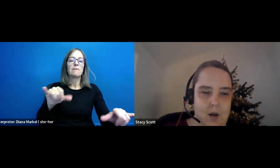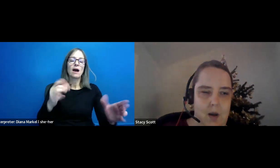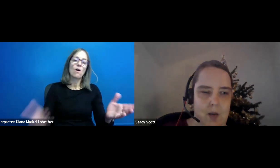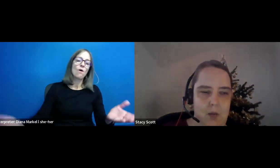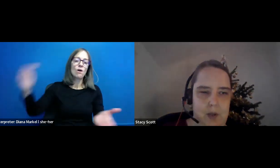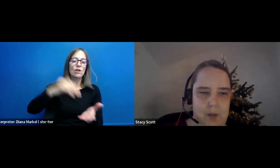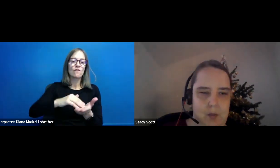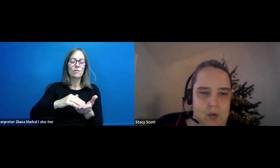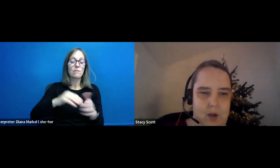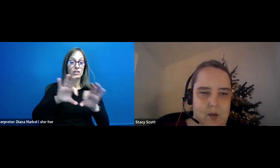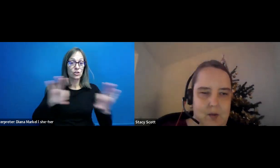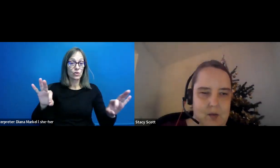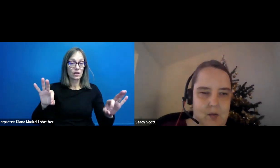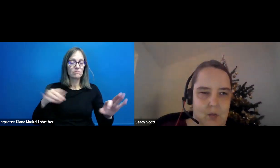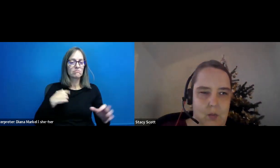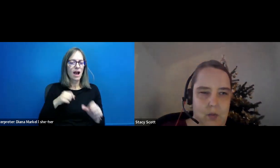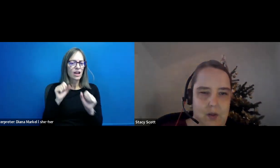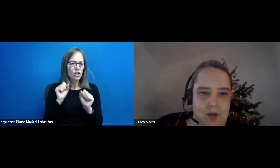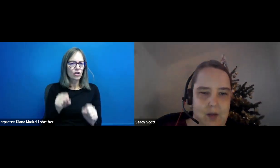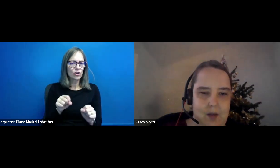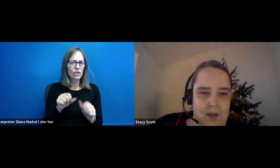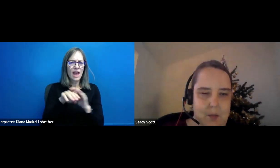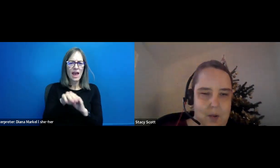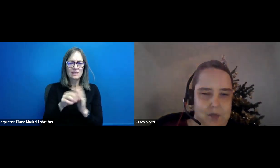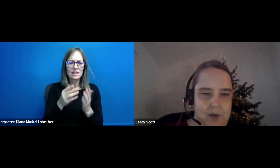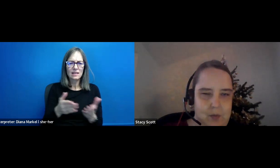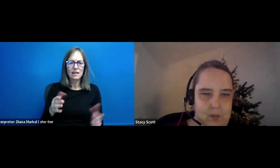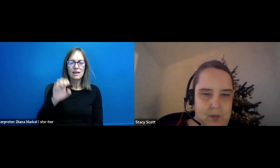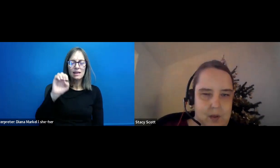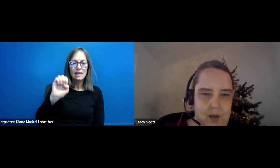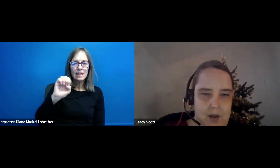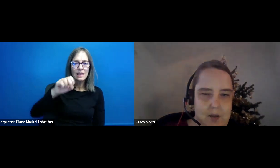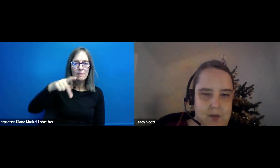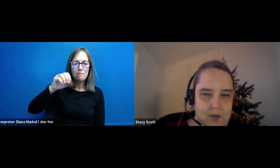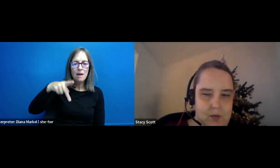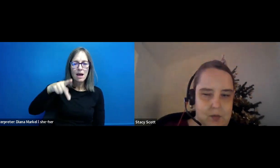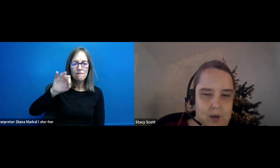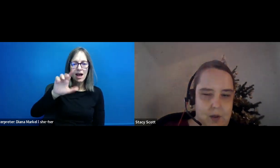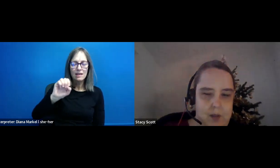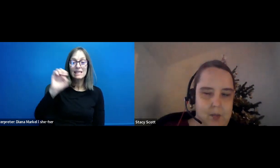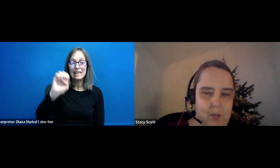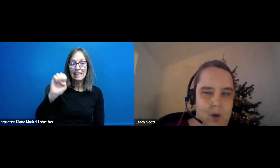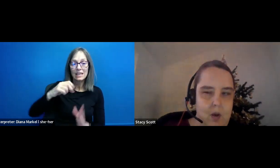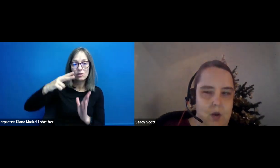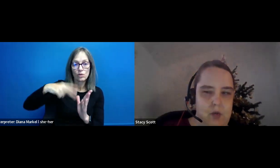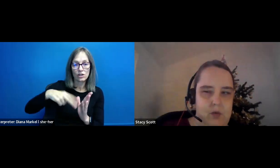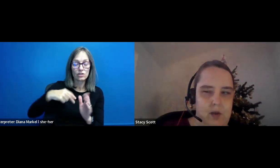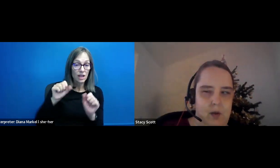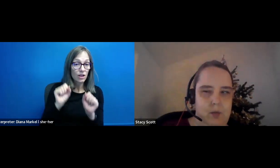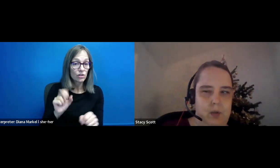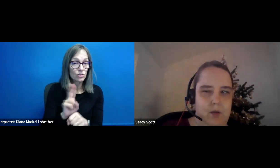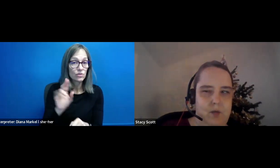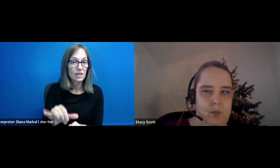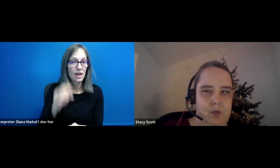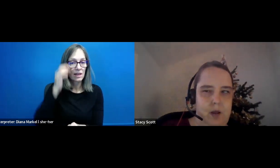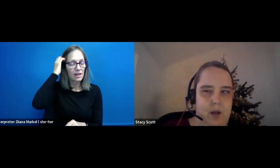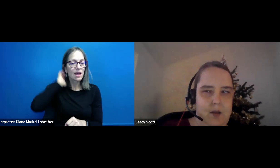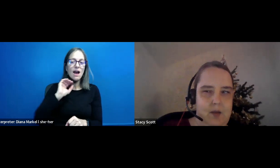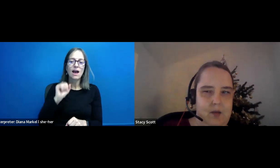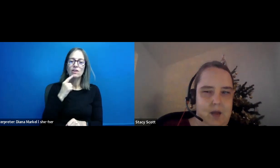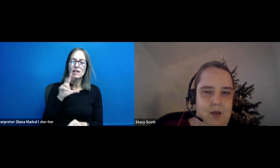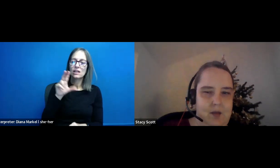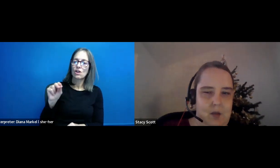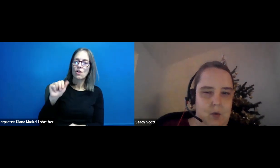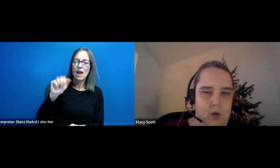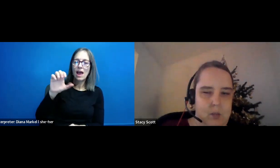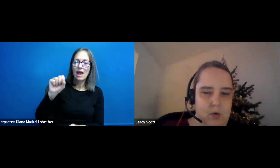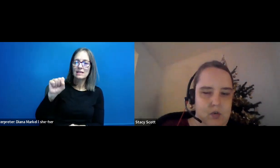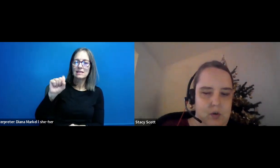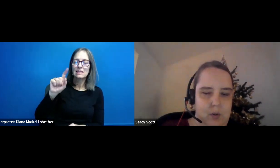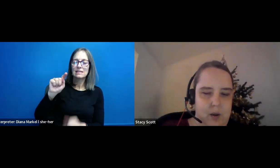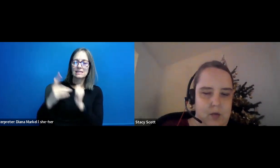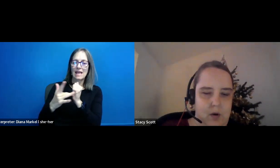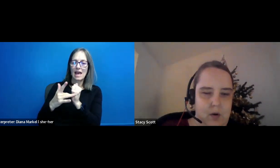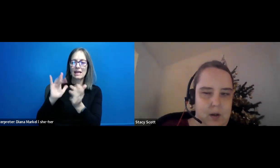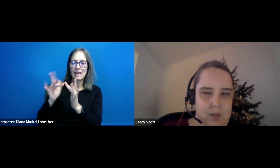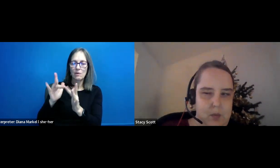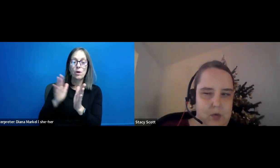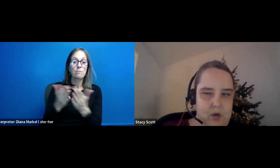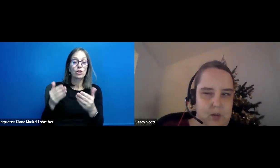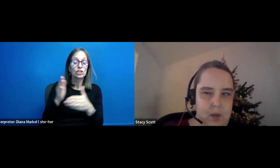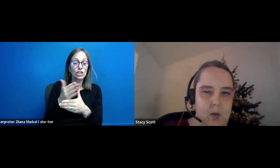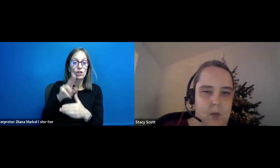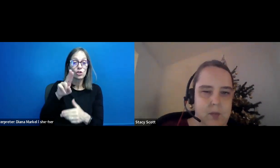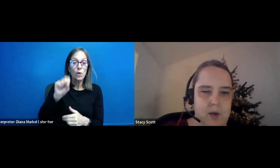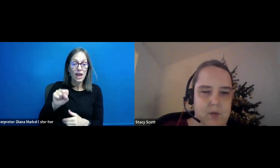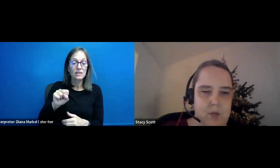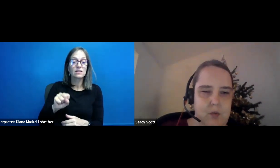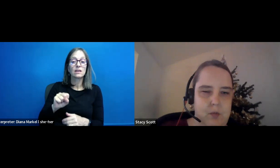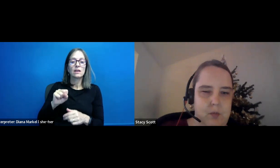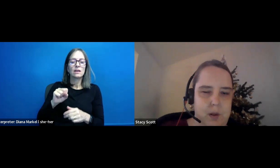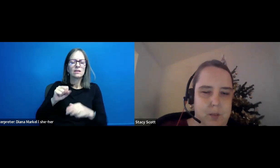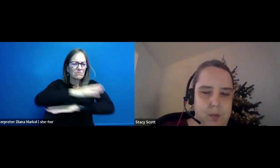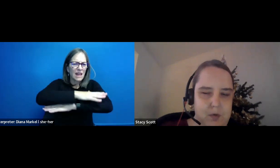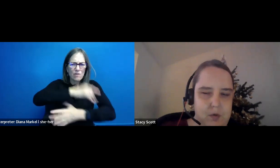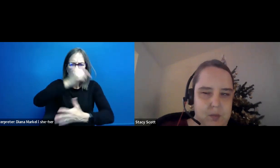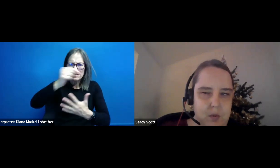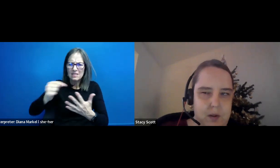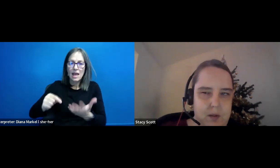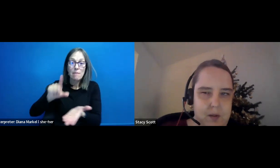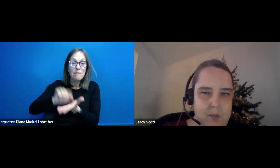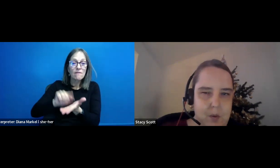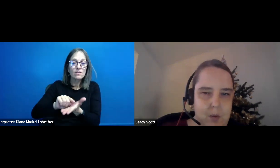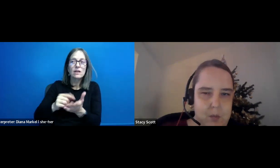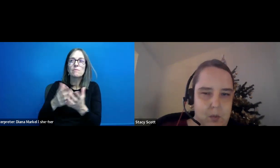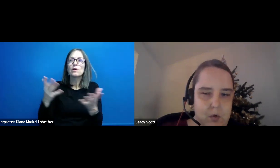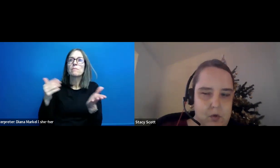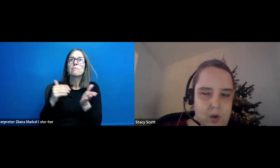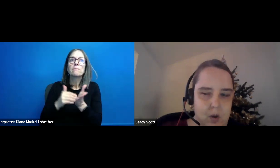Stacy Scott: I would be able to access things like epub files and e-readers. I would be able to sign up to platforms like access text network, bookshare US, and RNIB bookshare, where platforms publishers have put nearly a million books